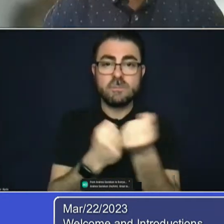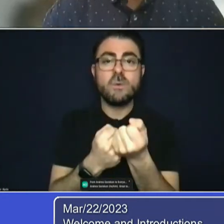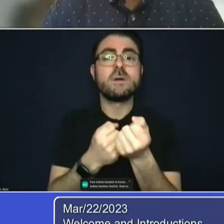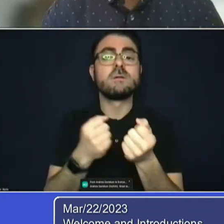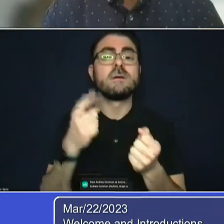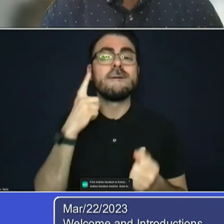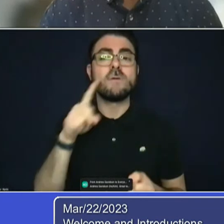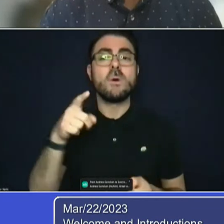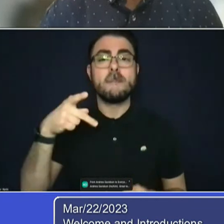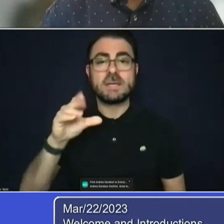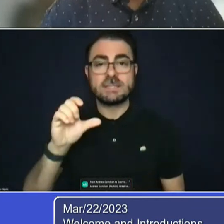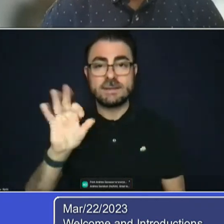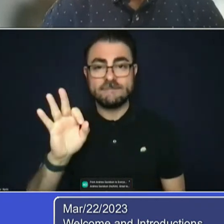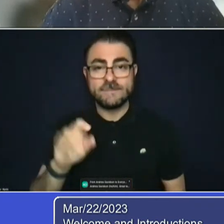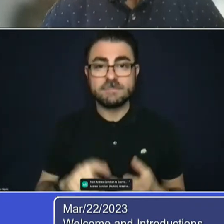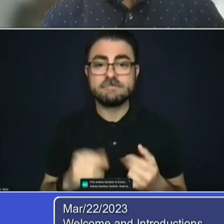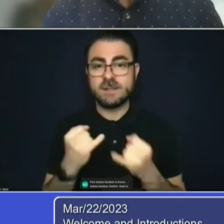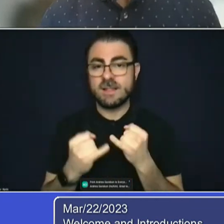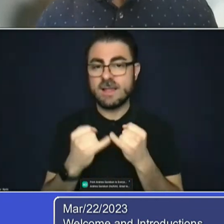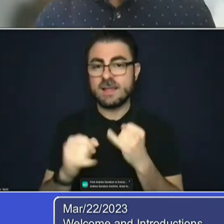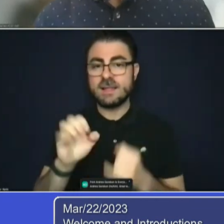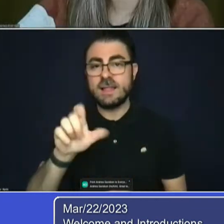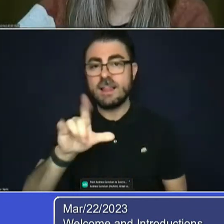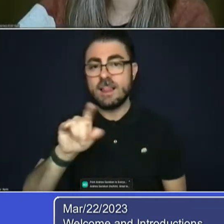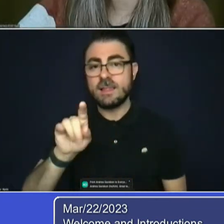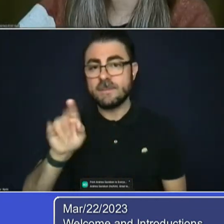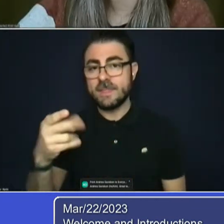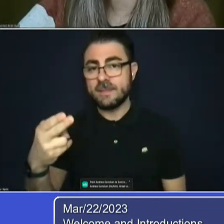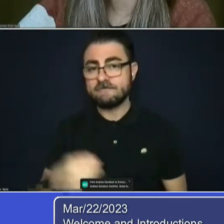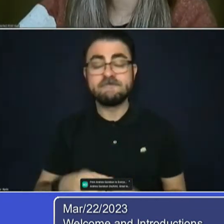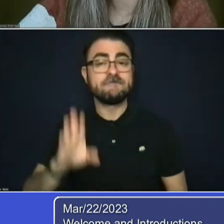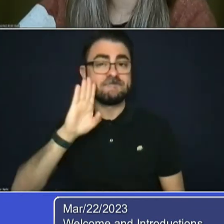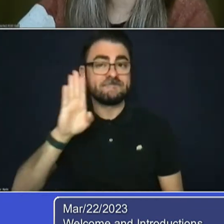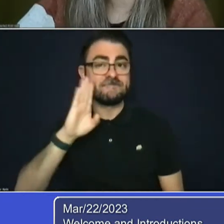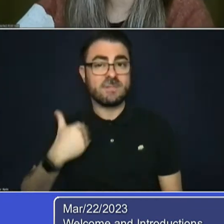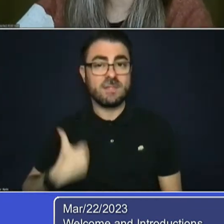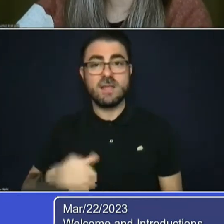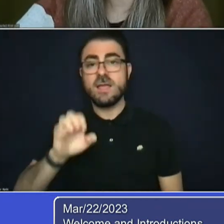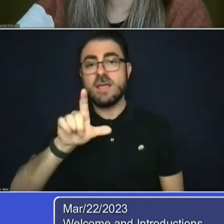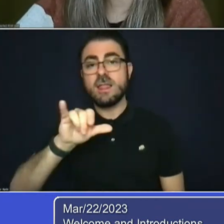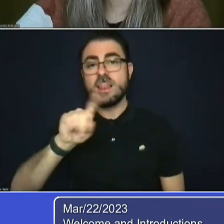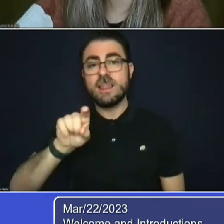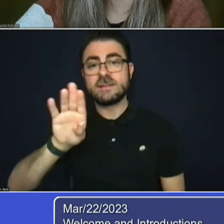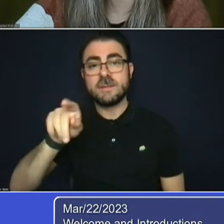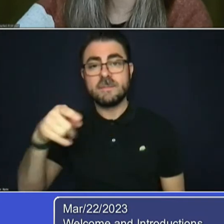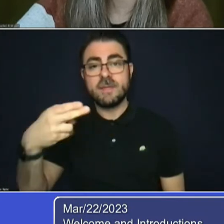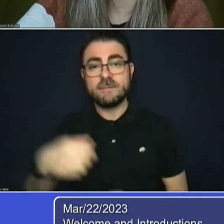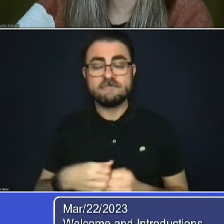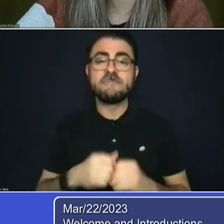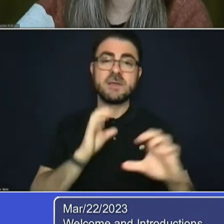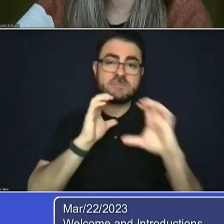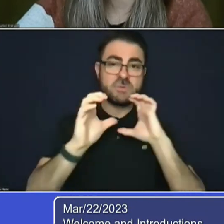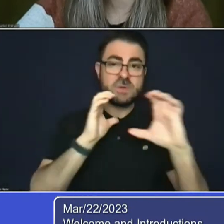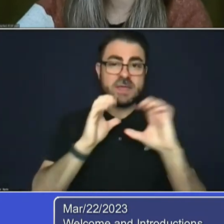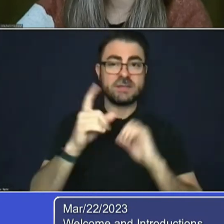RICHMOND, WORKFORCE DEVELOPMENT, PROJECT MANAGER FOR PCEF.